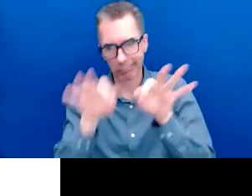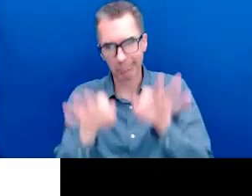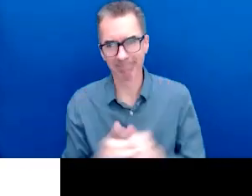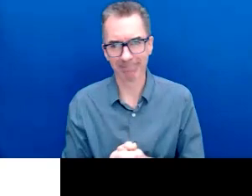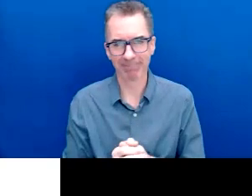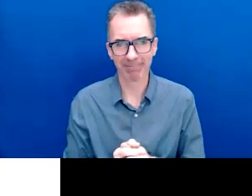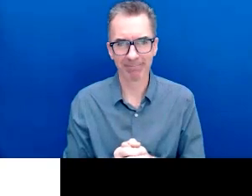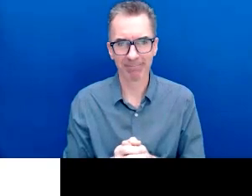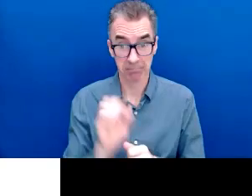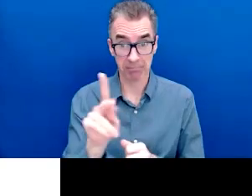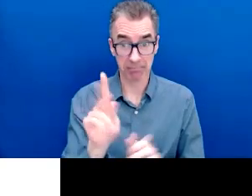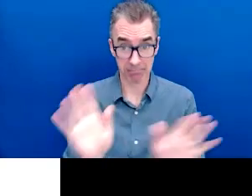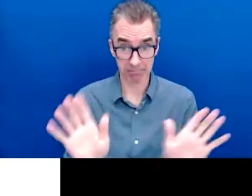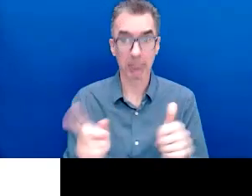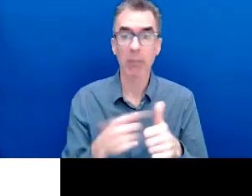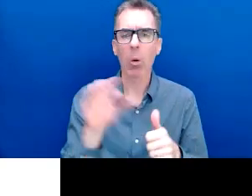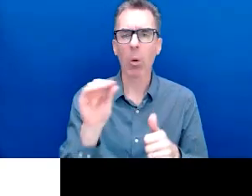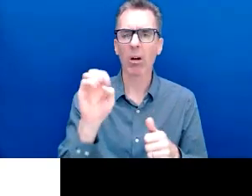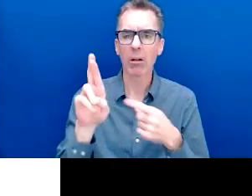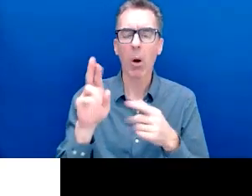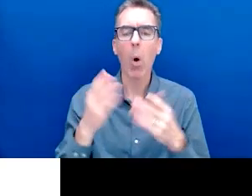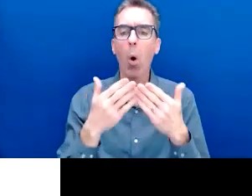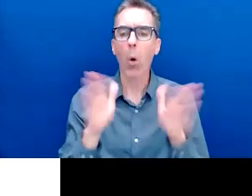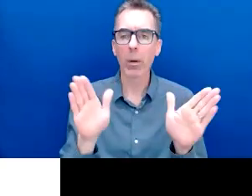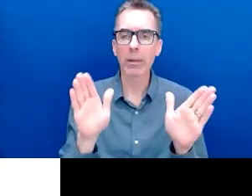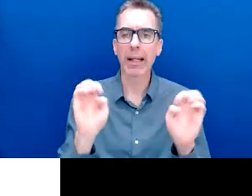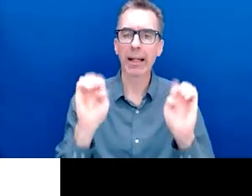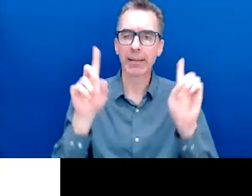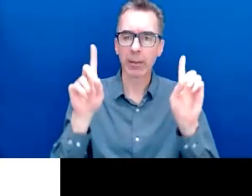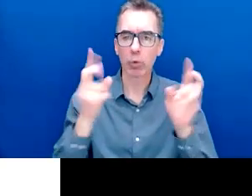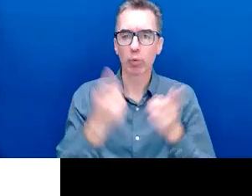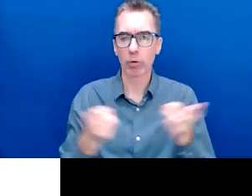So first, it's OER, open educational resources. And what does that mean?